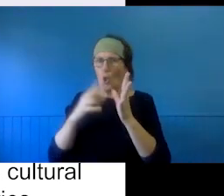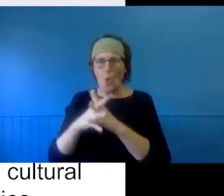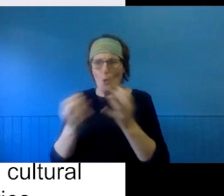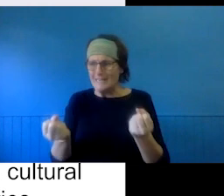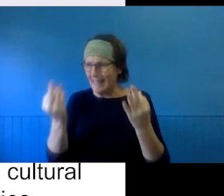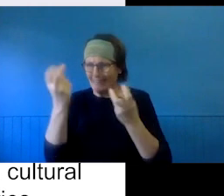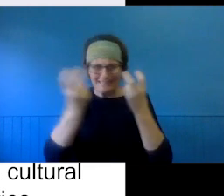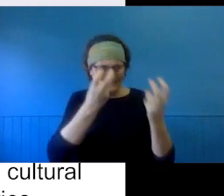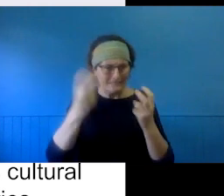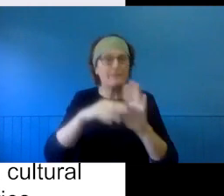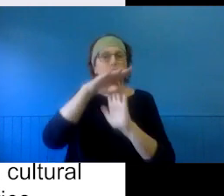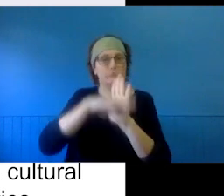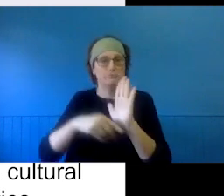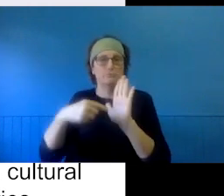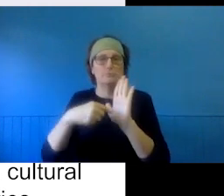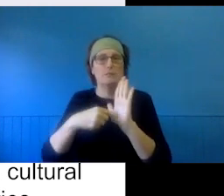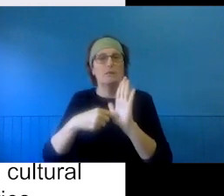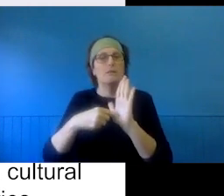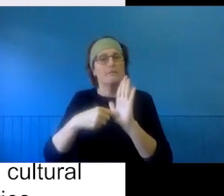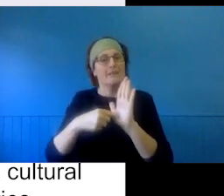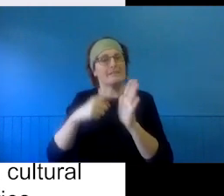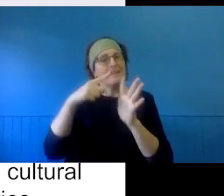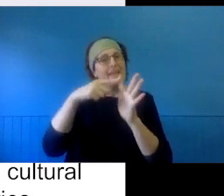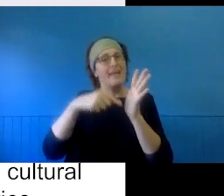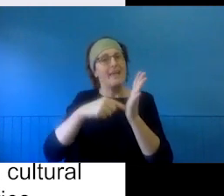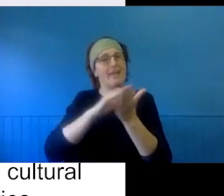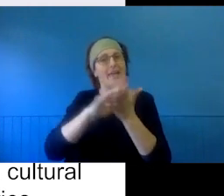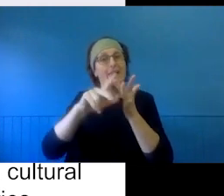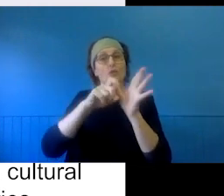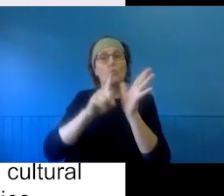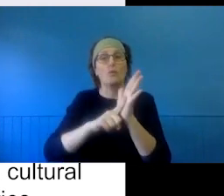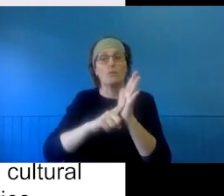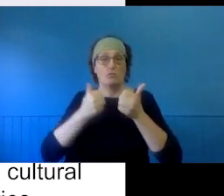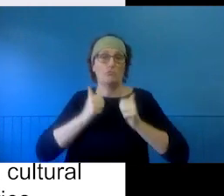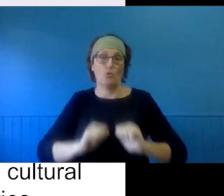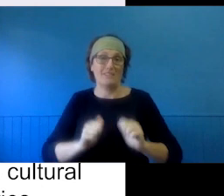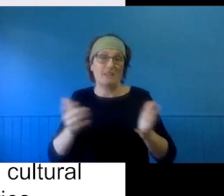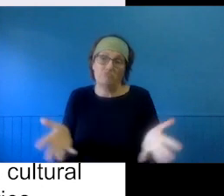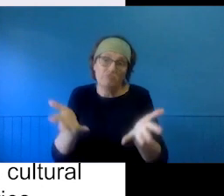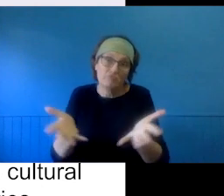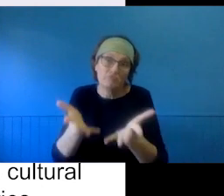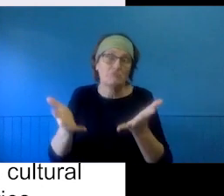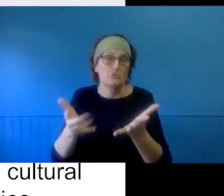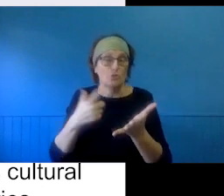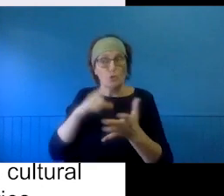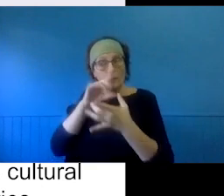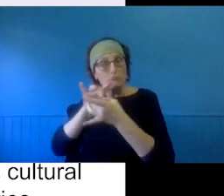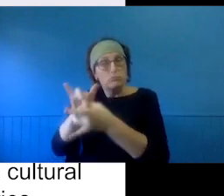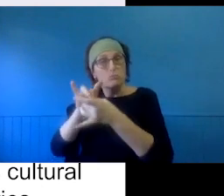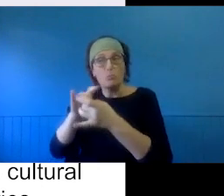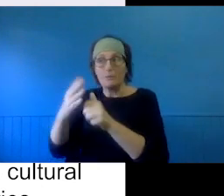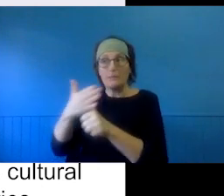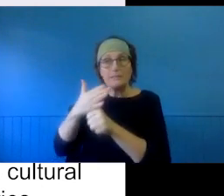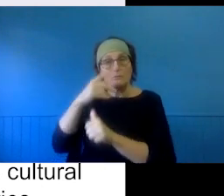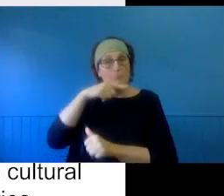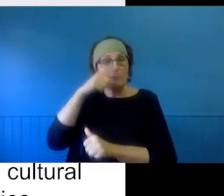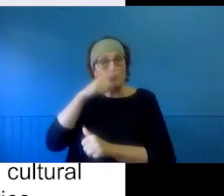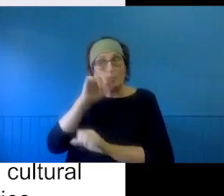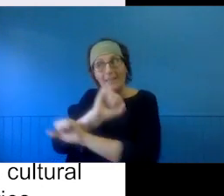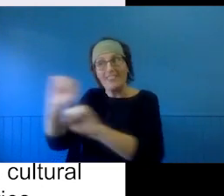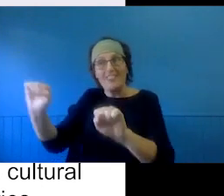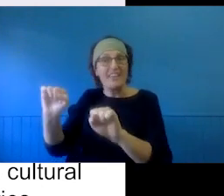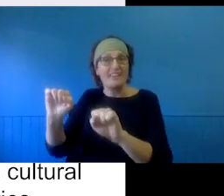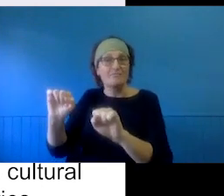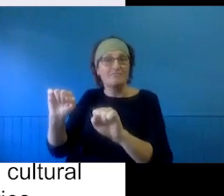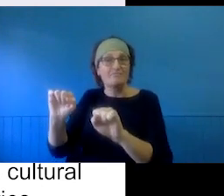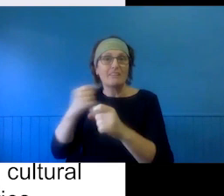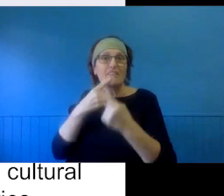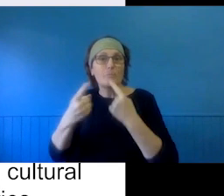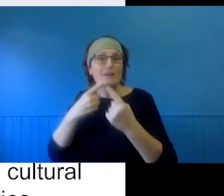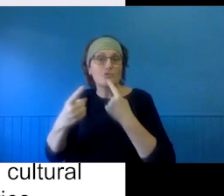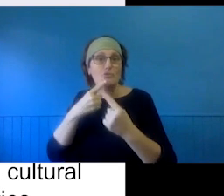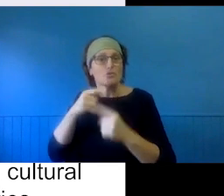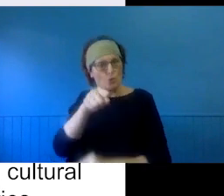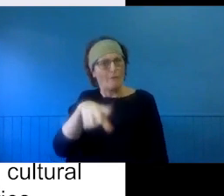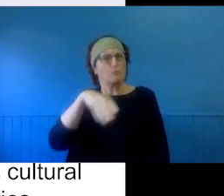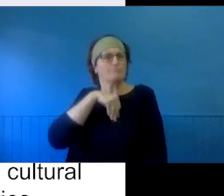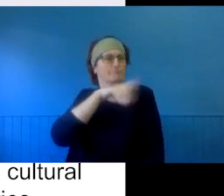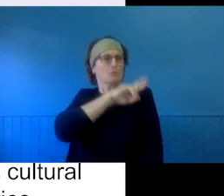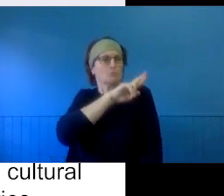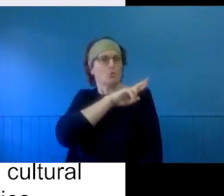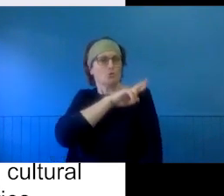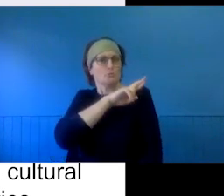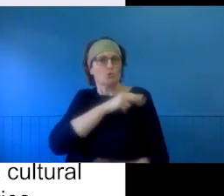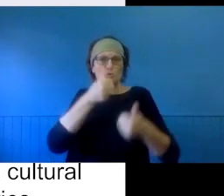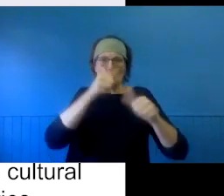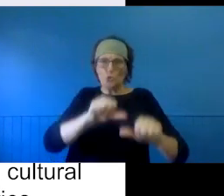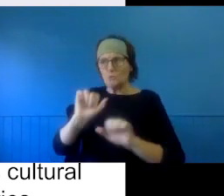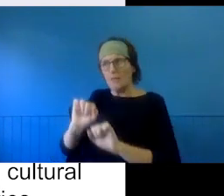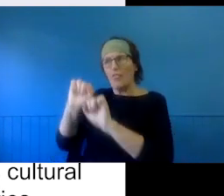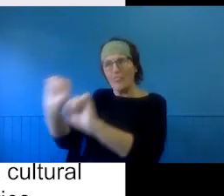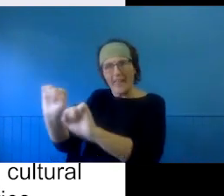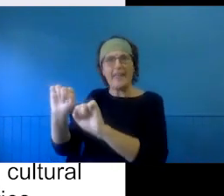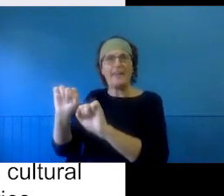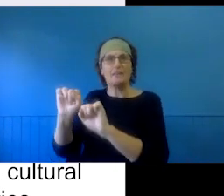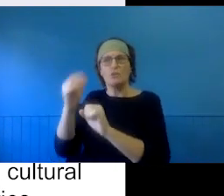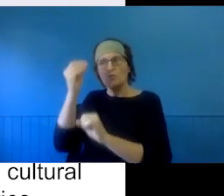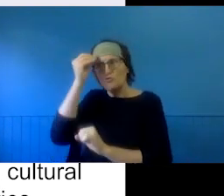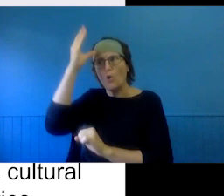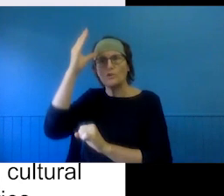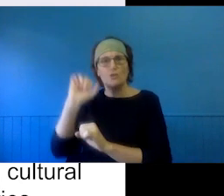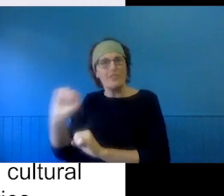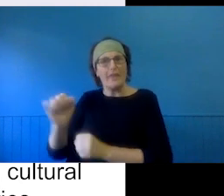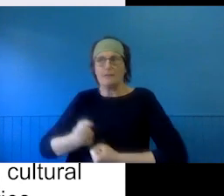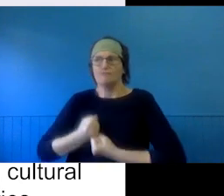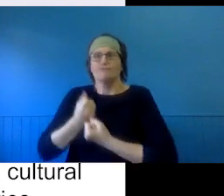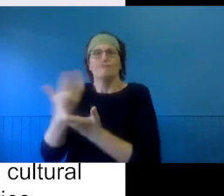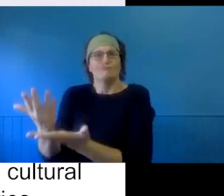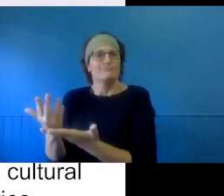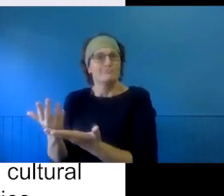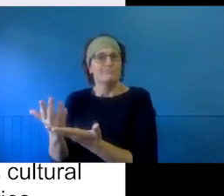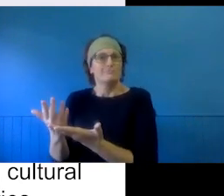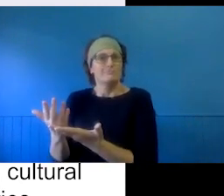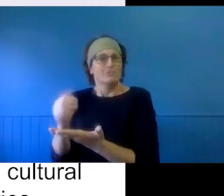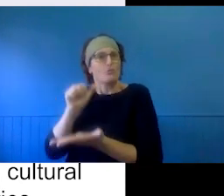ethical ways of engaging with Indigenous culture and knowledge.